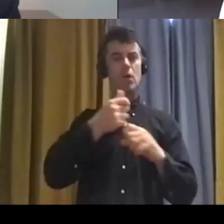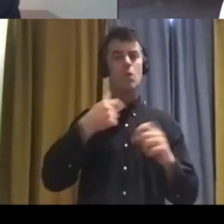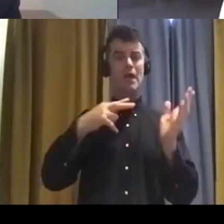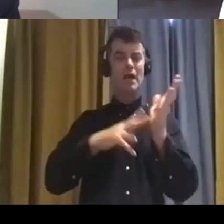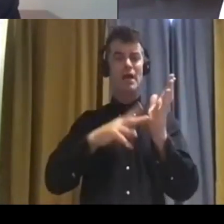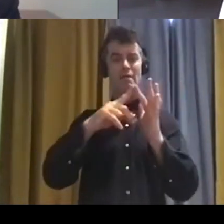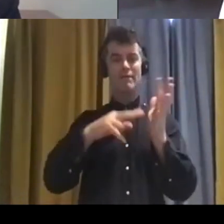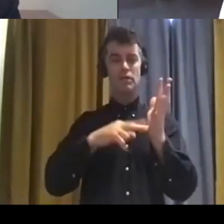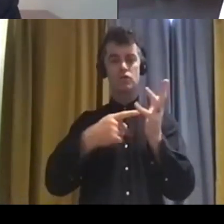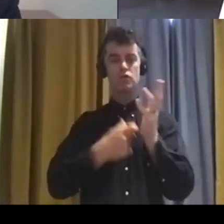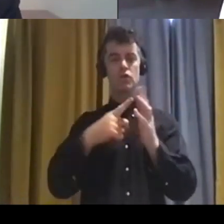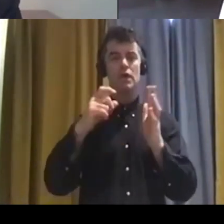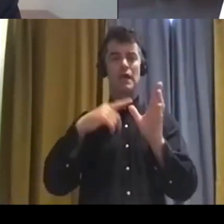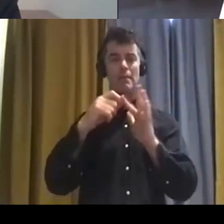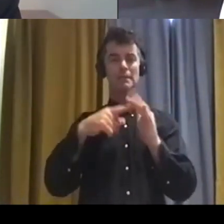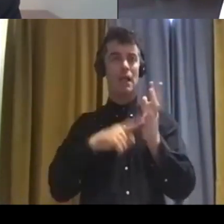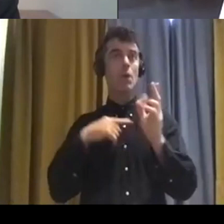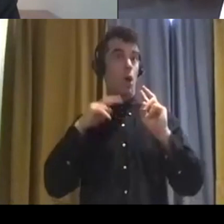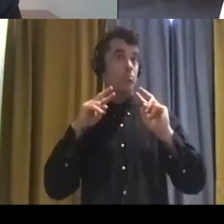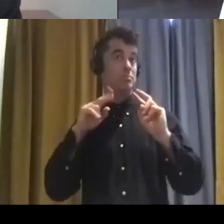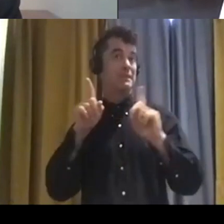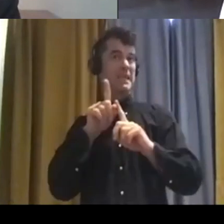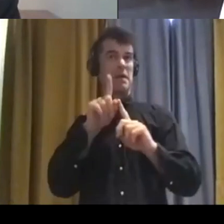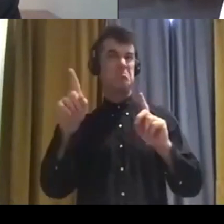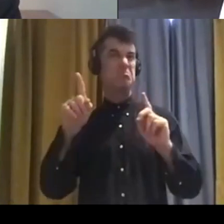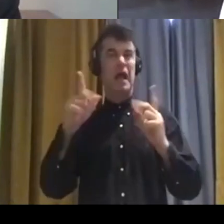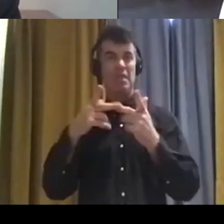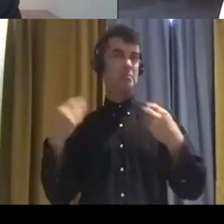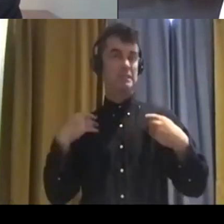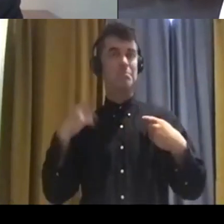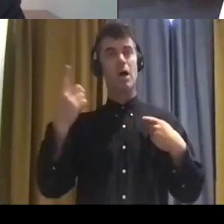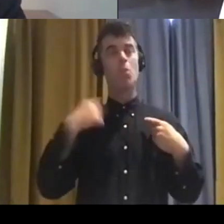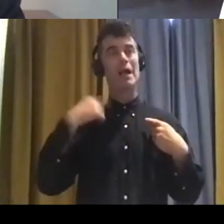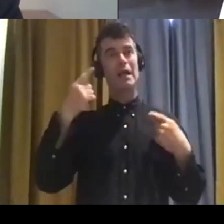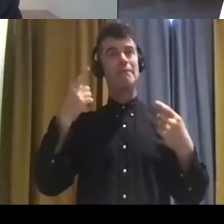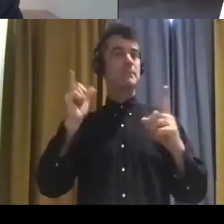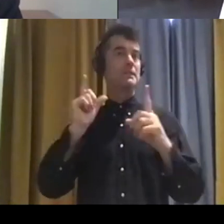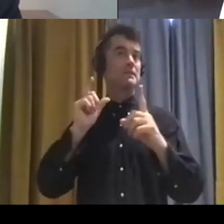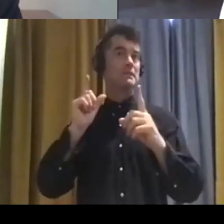VCs but we put an impact lens over all of our investments and we've found some great